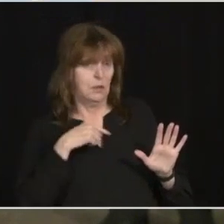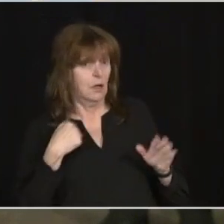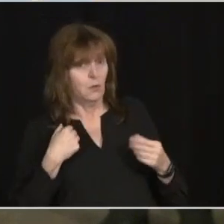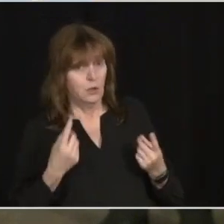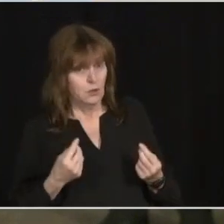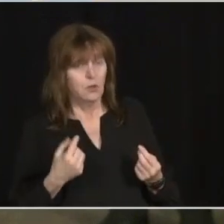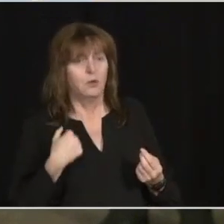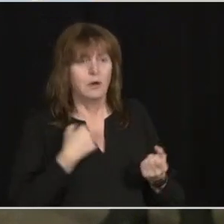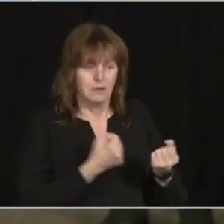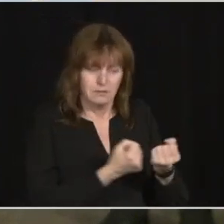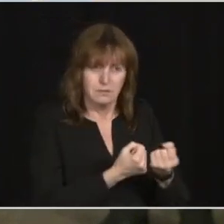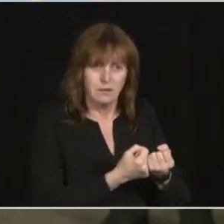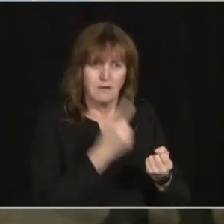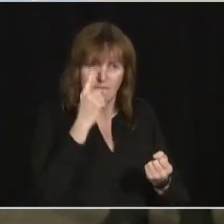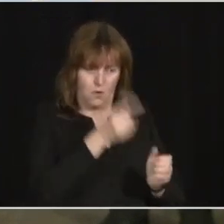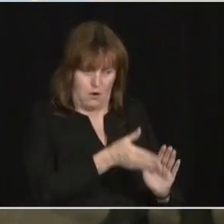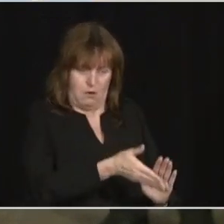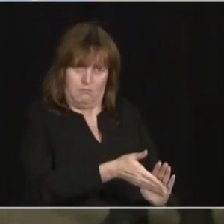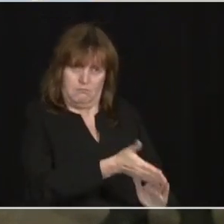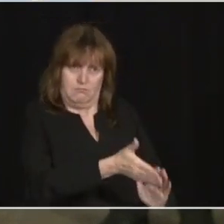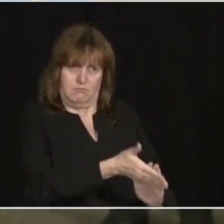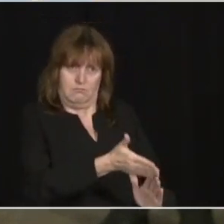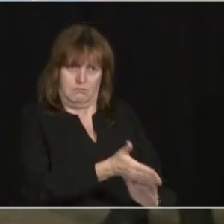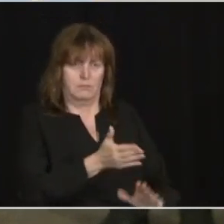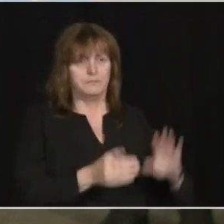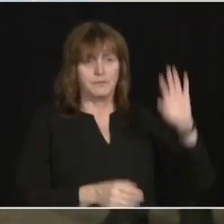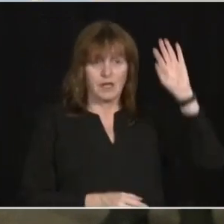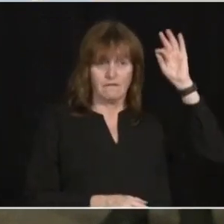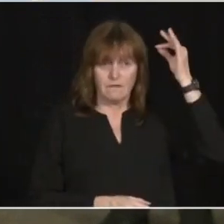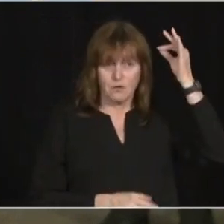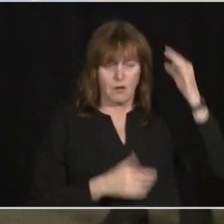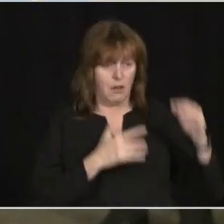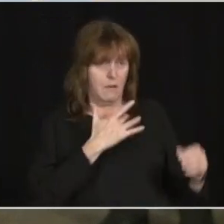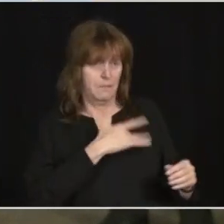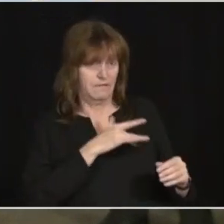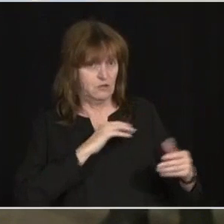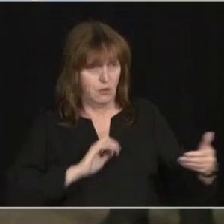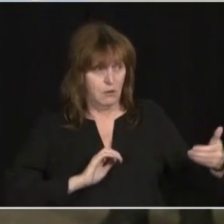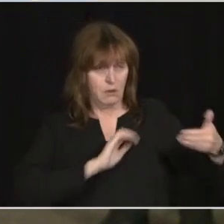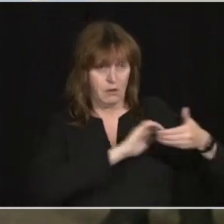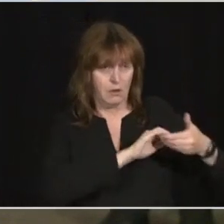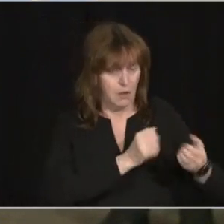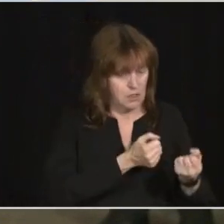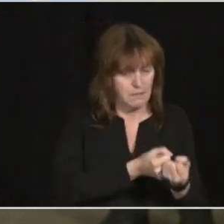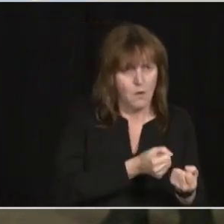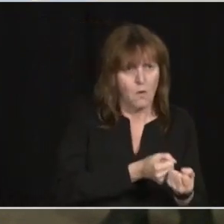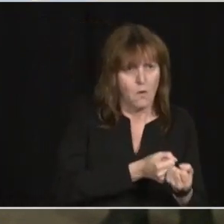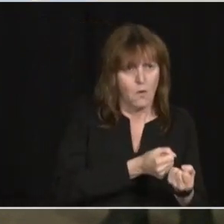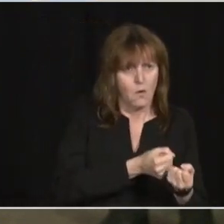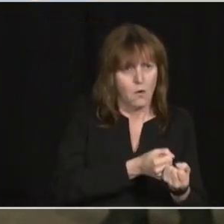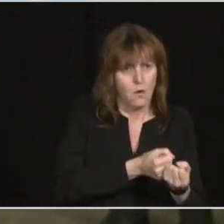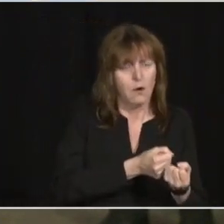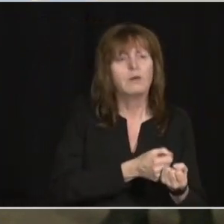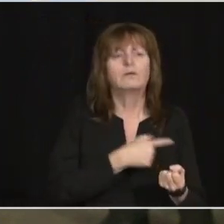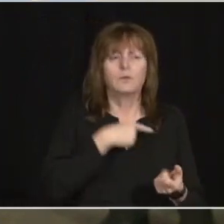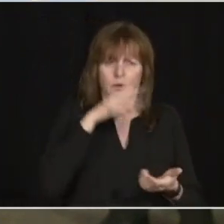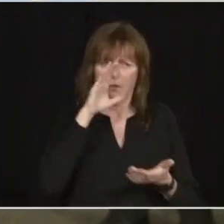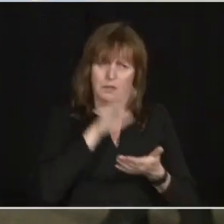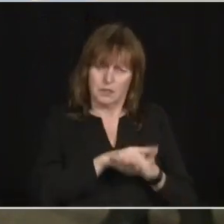That is critical and I thank them for that. On our end, we are providing additional supports on the operating side that, together,